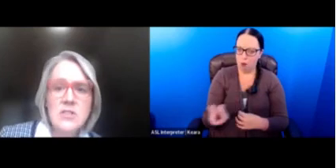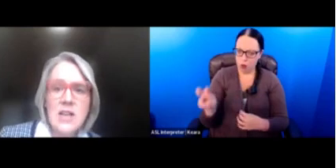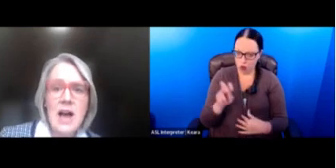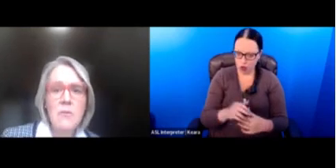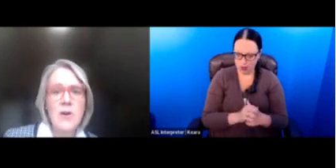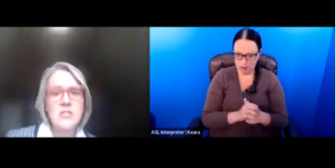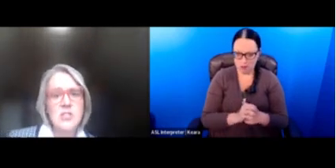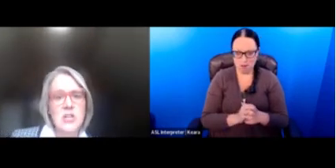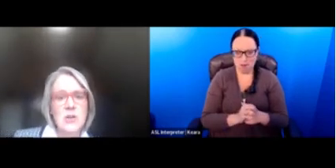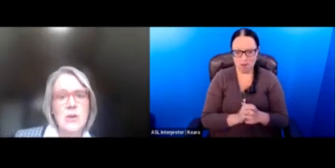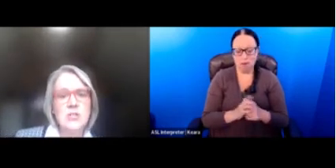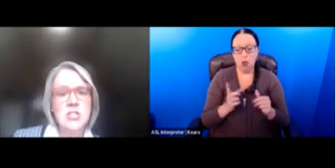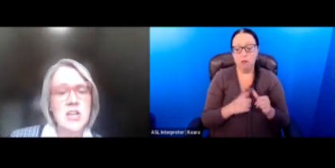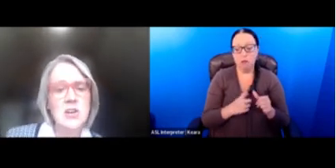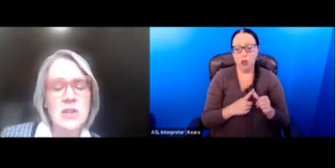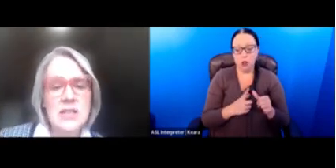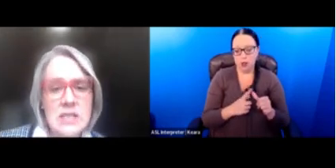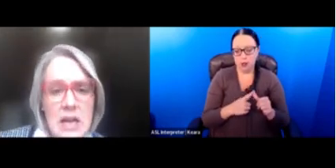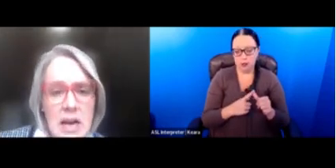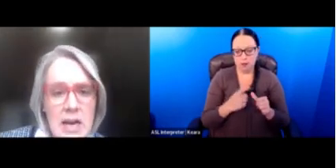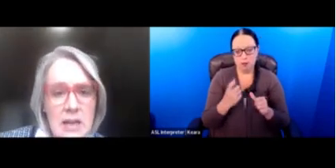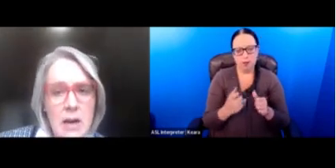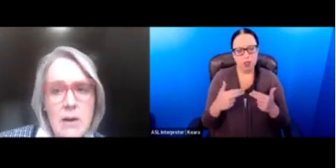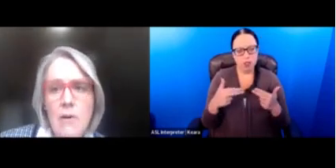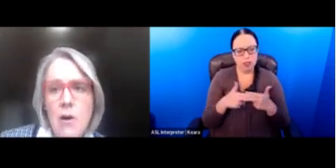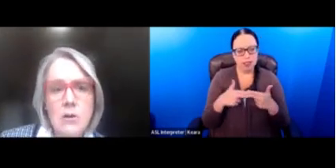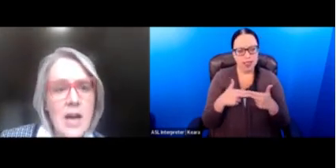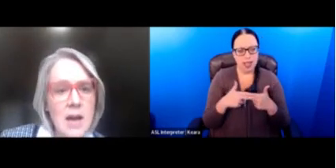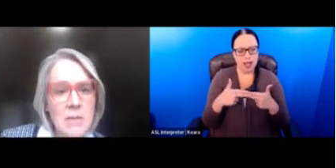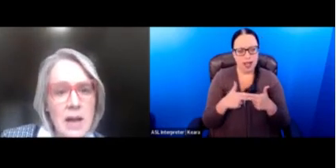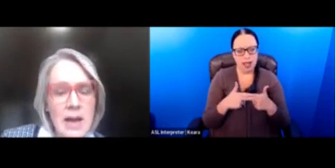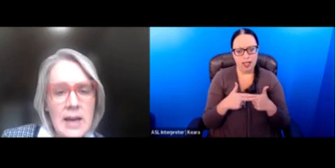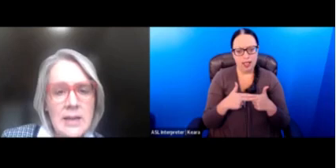the slide of our timeline. So we can go to the next slide. And